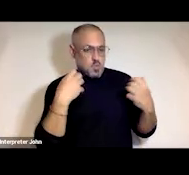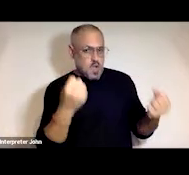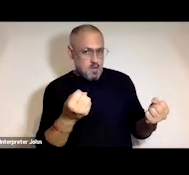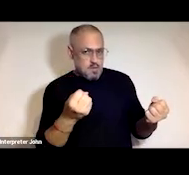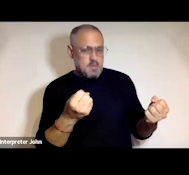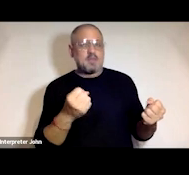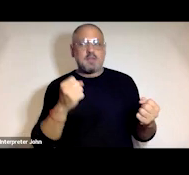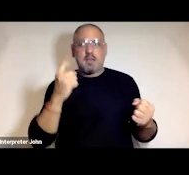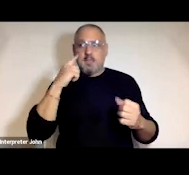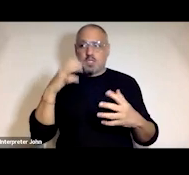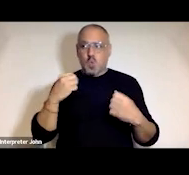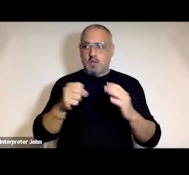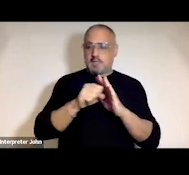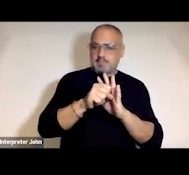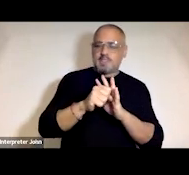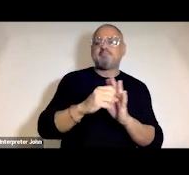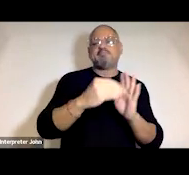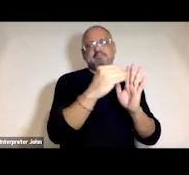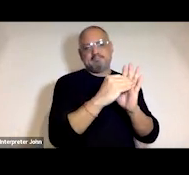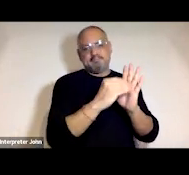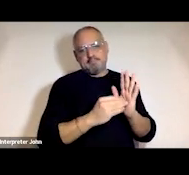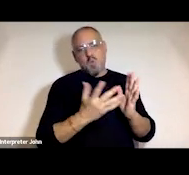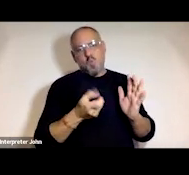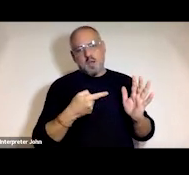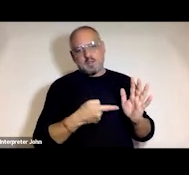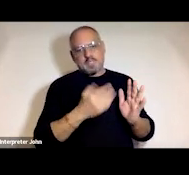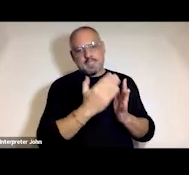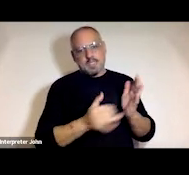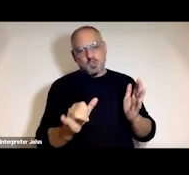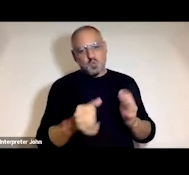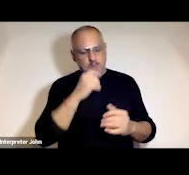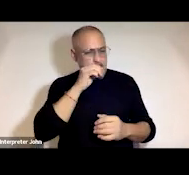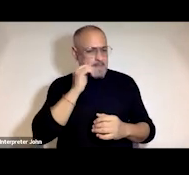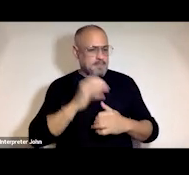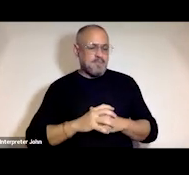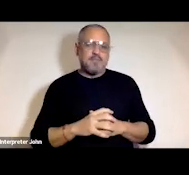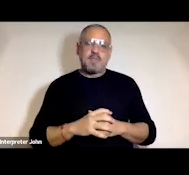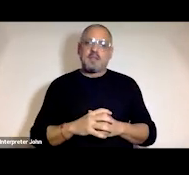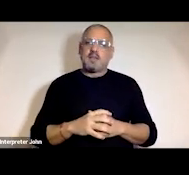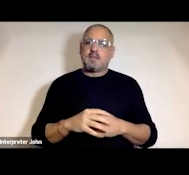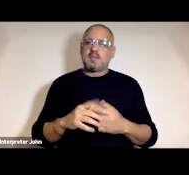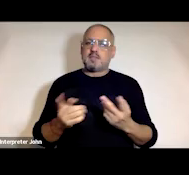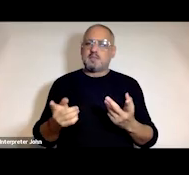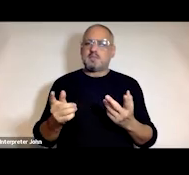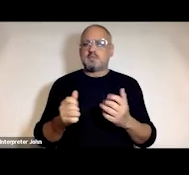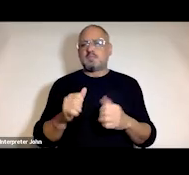and their mental health symptoms, you would wanna mention that in this section as well. Both the practice case studies,